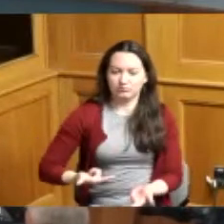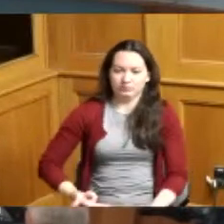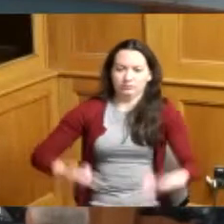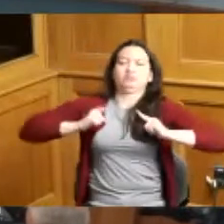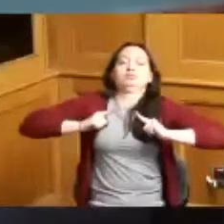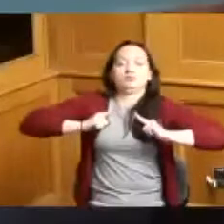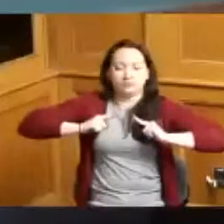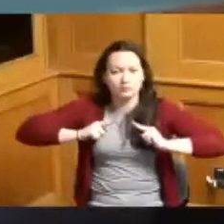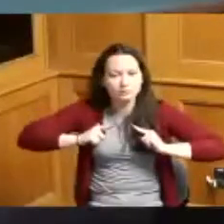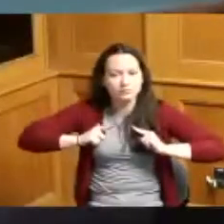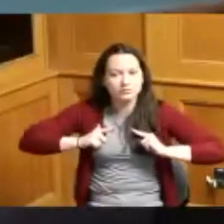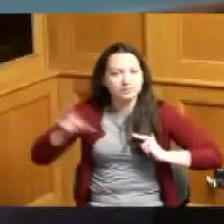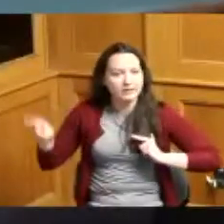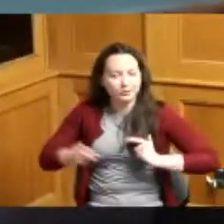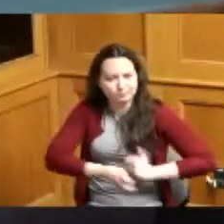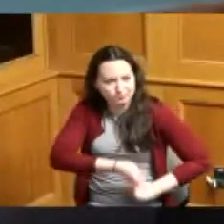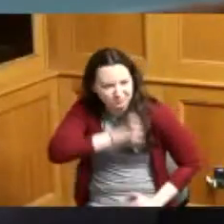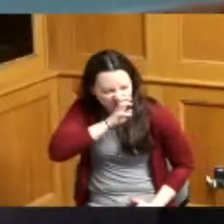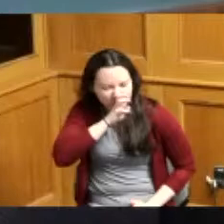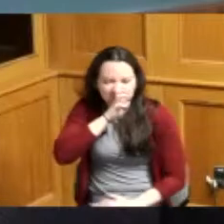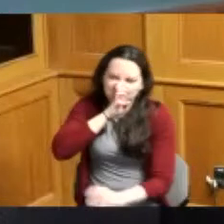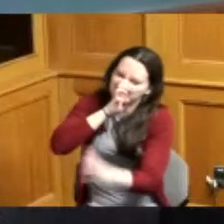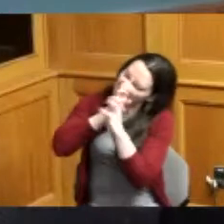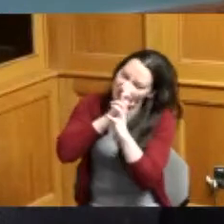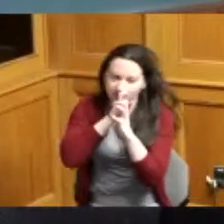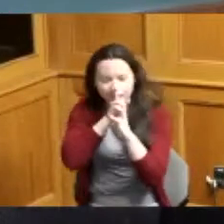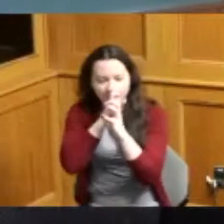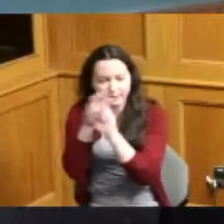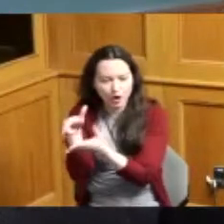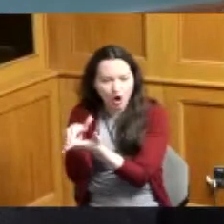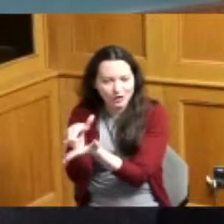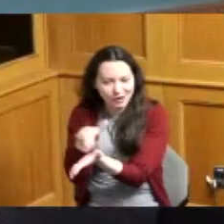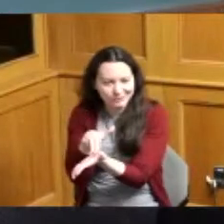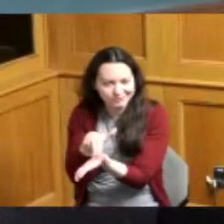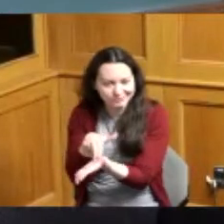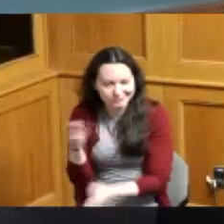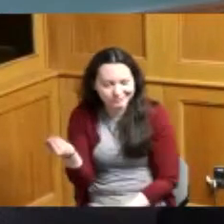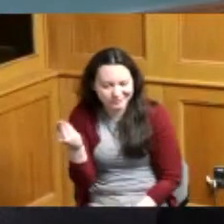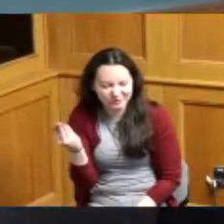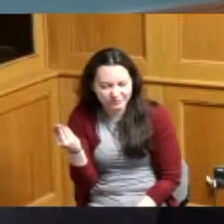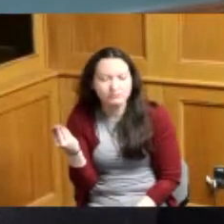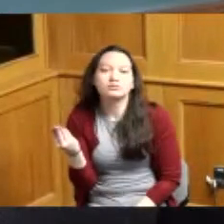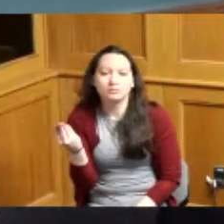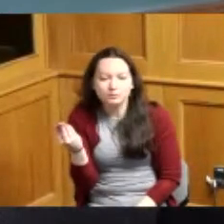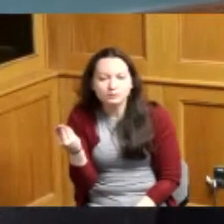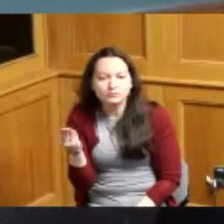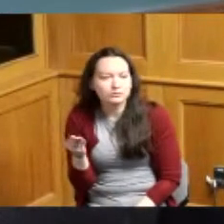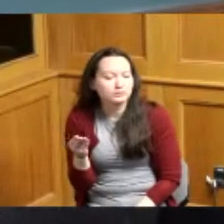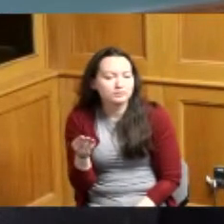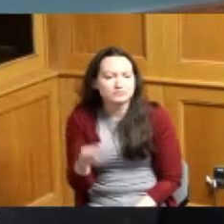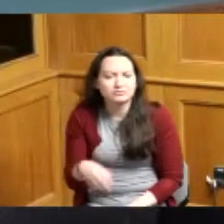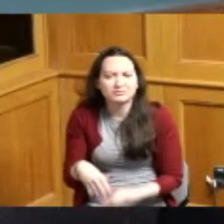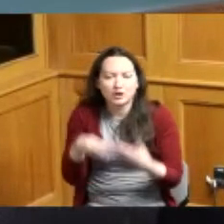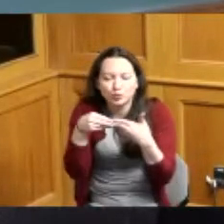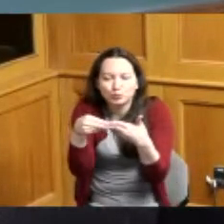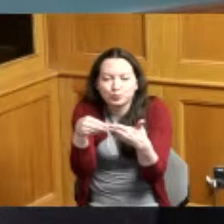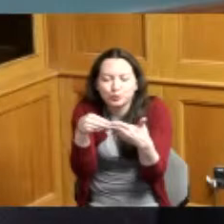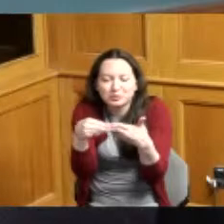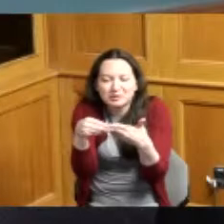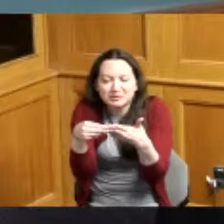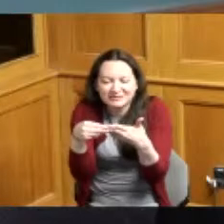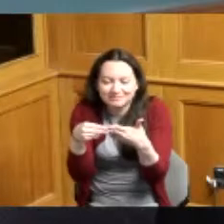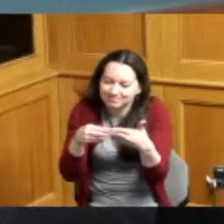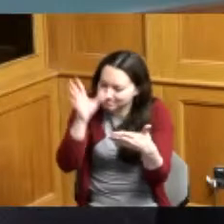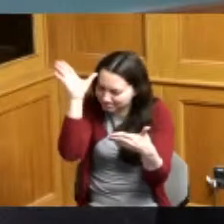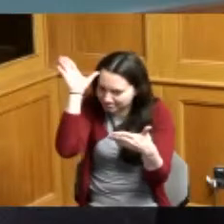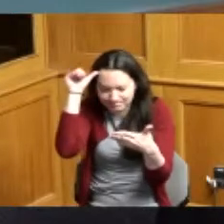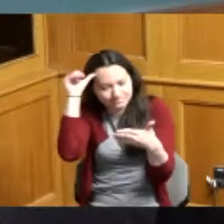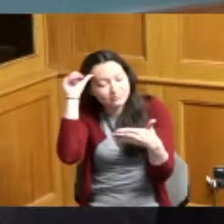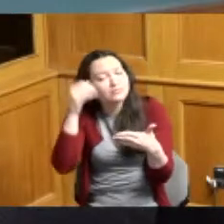got a pretty ironclad uh contract here uh with very little to no wiggle room uh my question let's